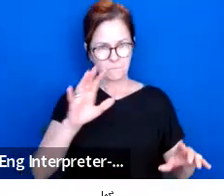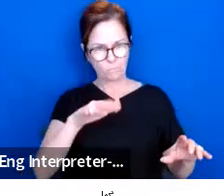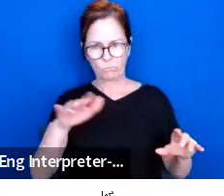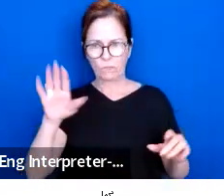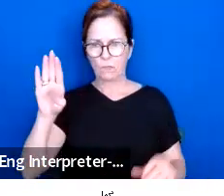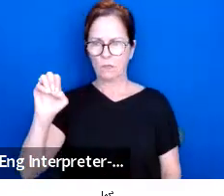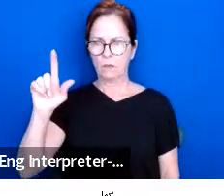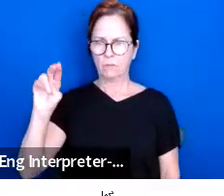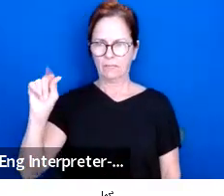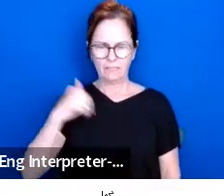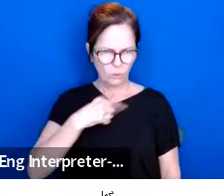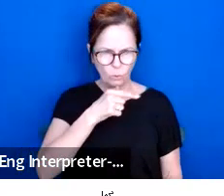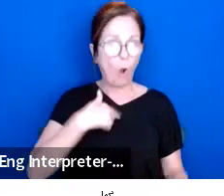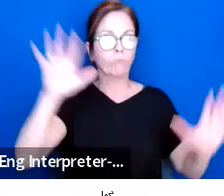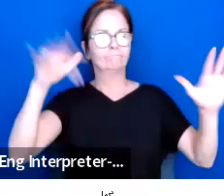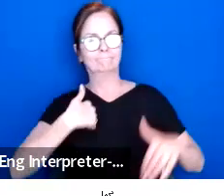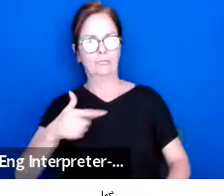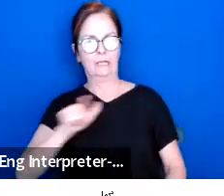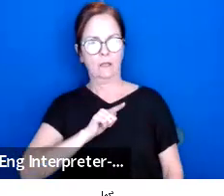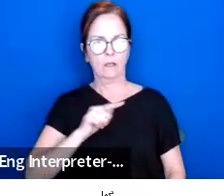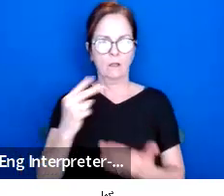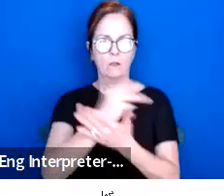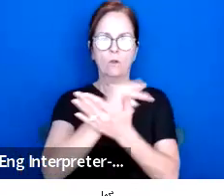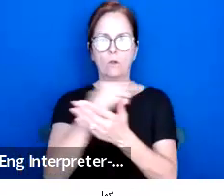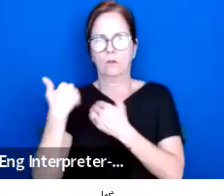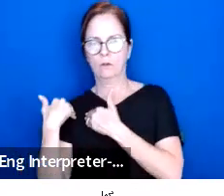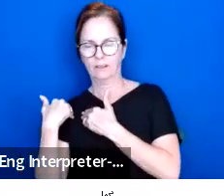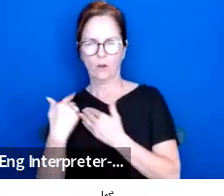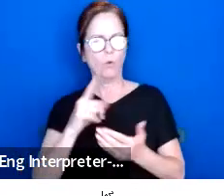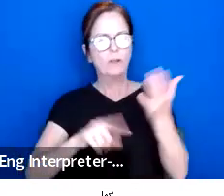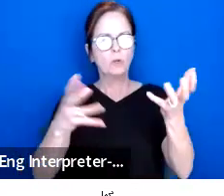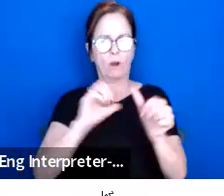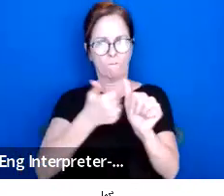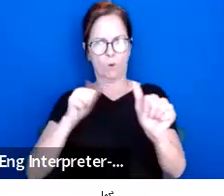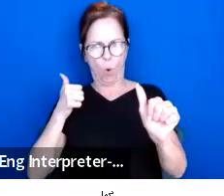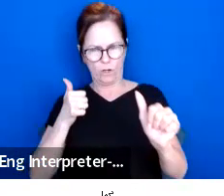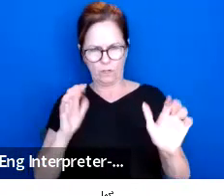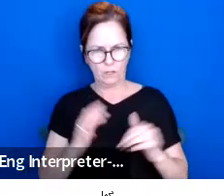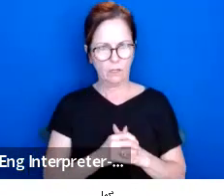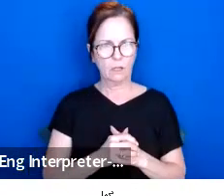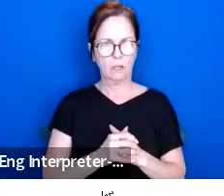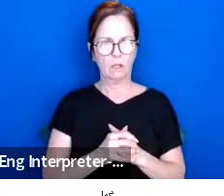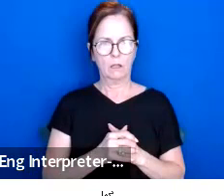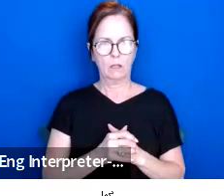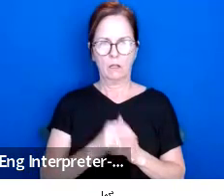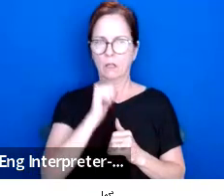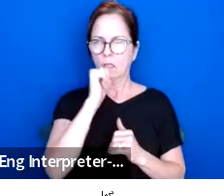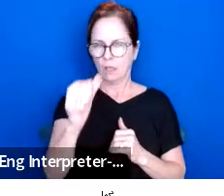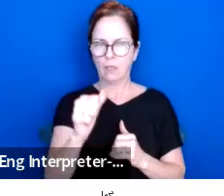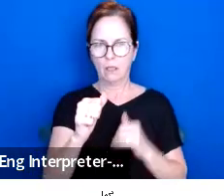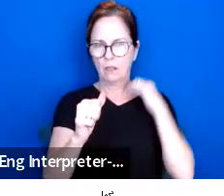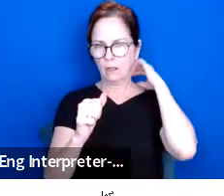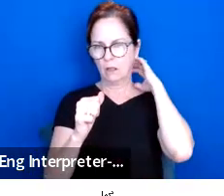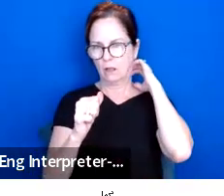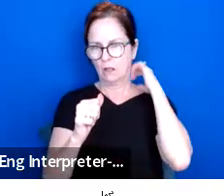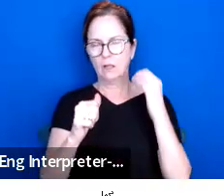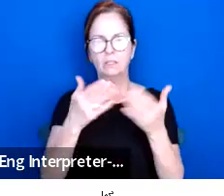Oh, this will me, sorry. So review responsibilities, things to avoid, may not use a perceived lack of general accessibility content.